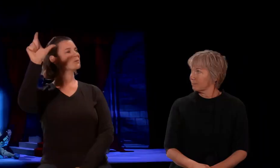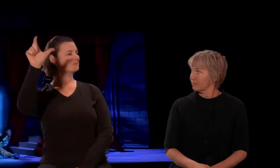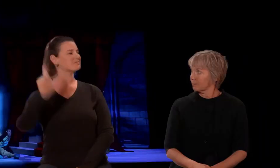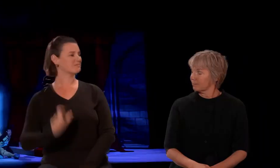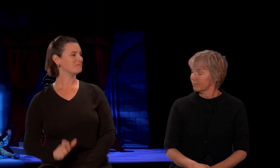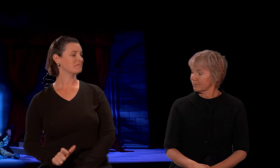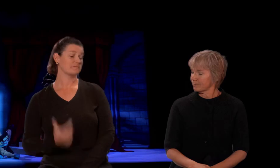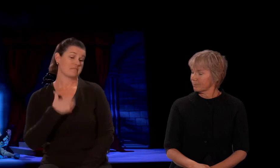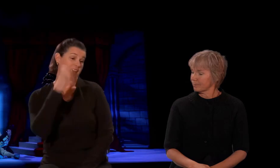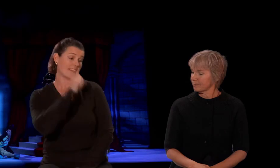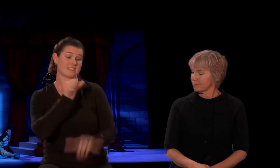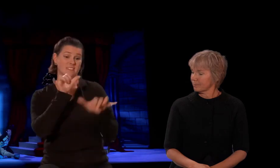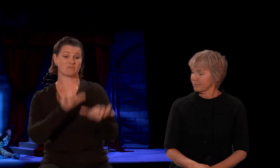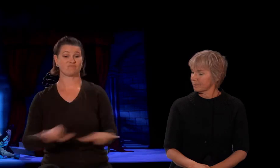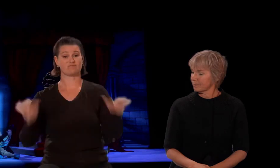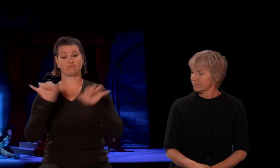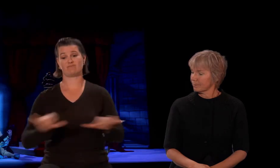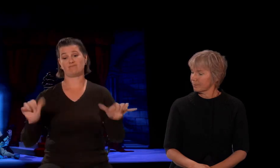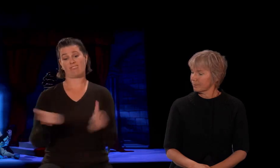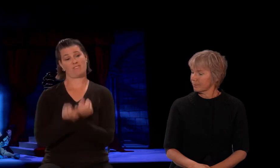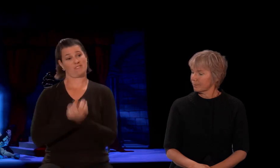I guess it is the same way with everything.